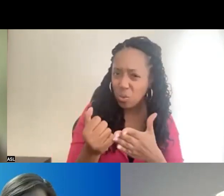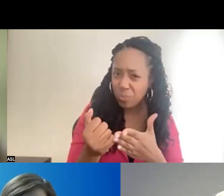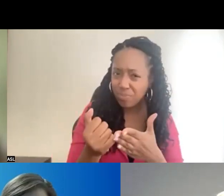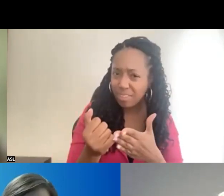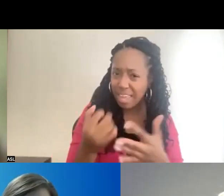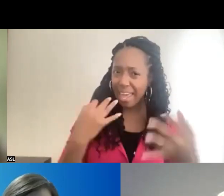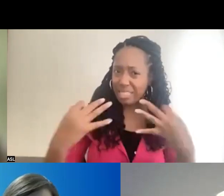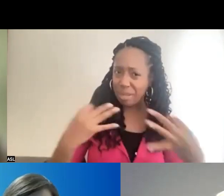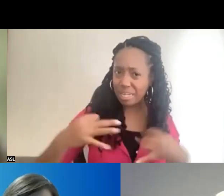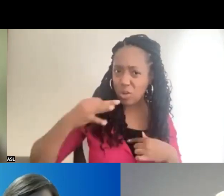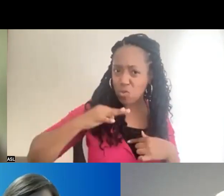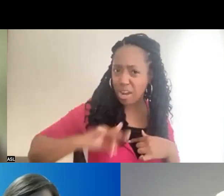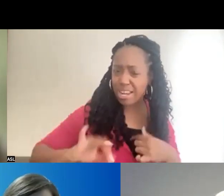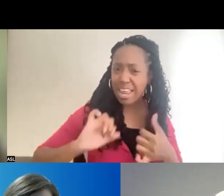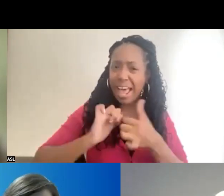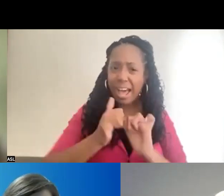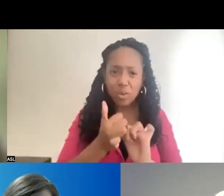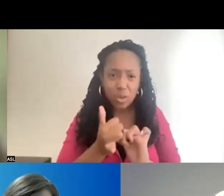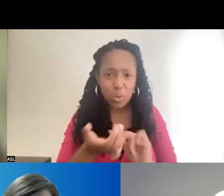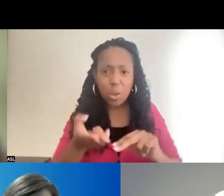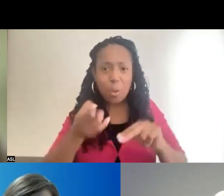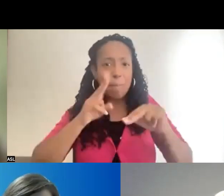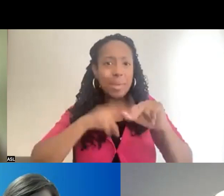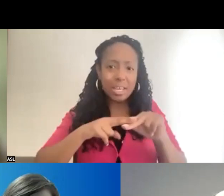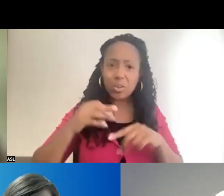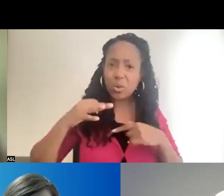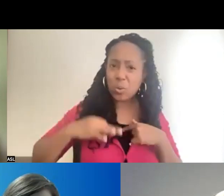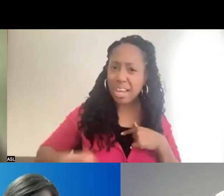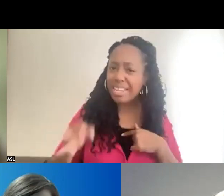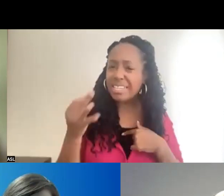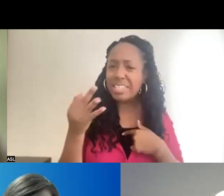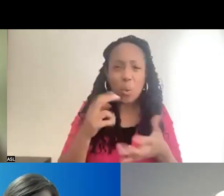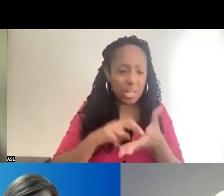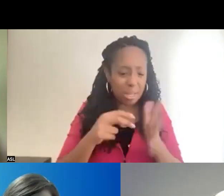do you build credit what is credit I know that's a lot to answer in a couple minutes but um where